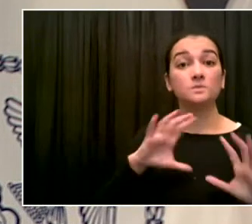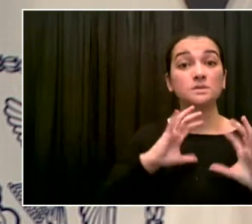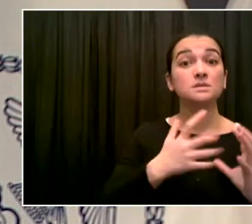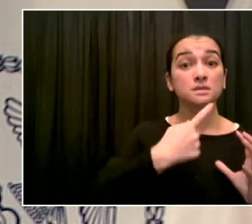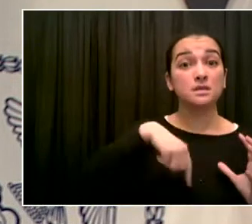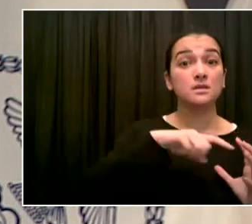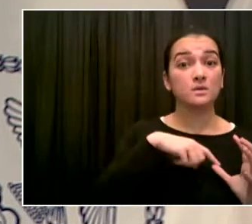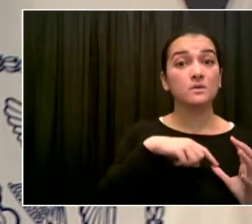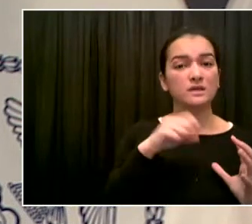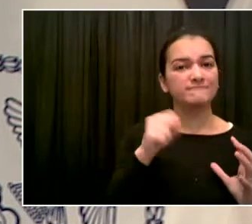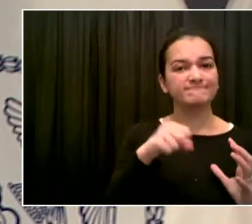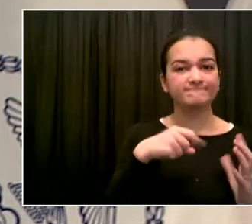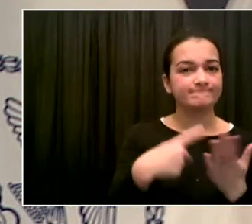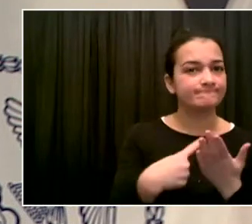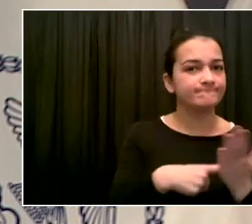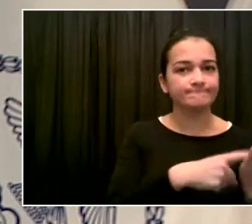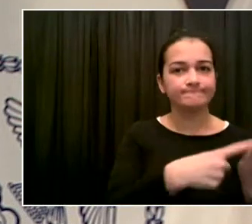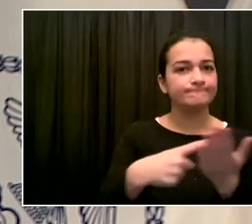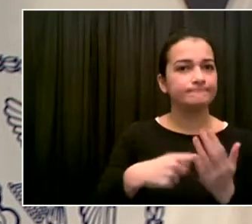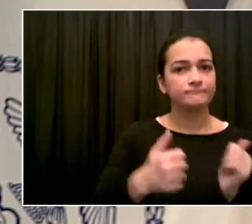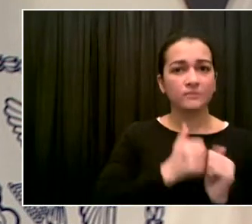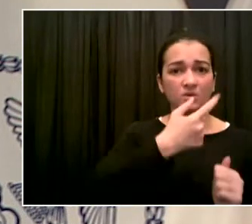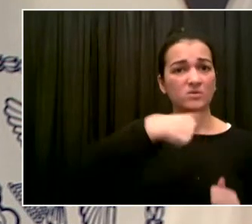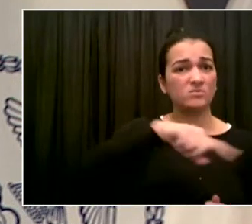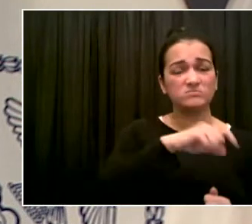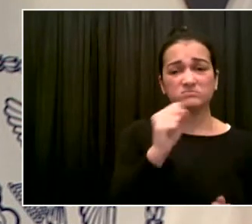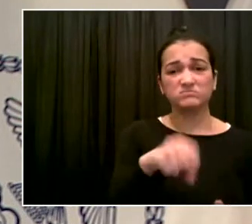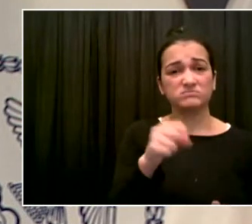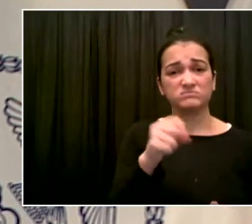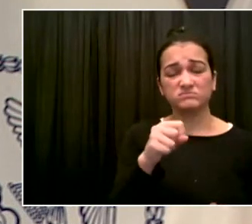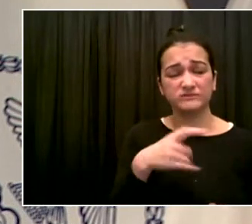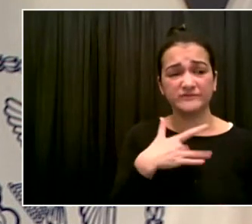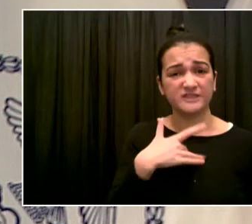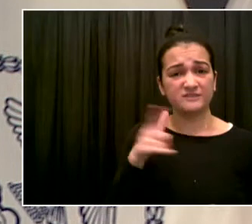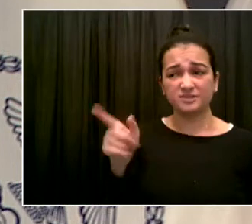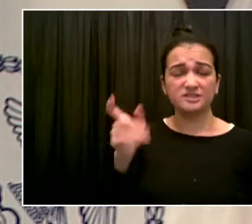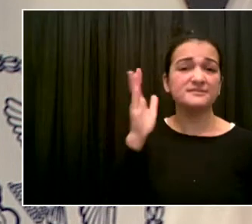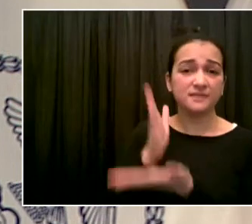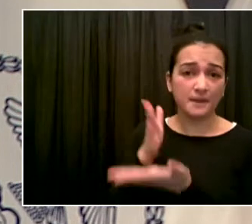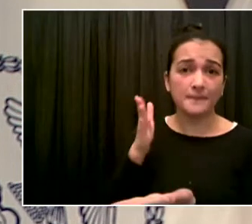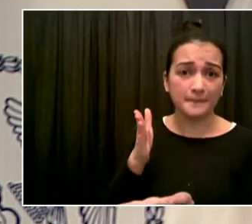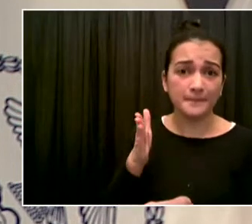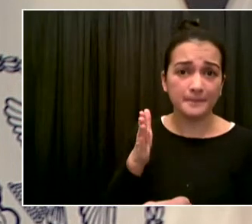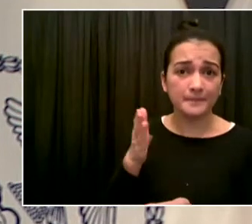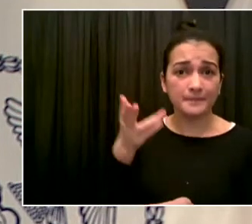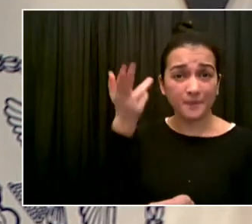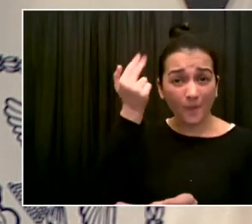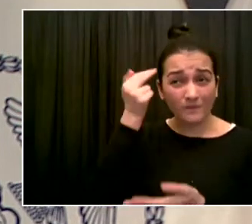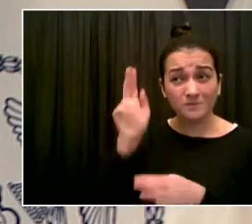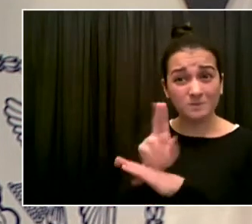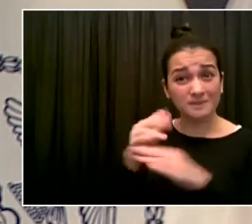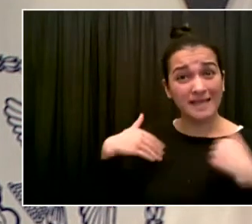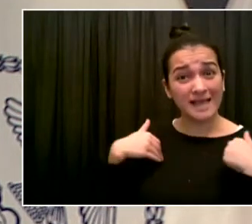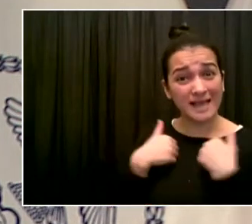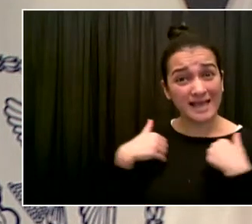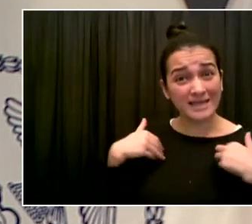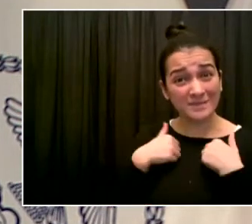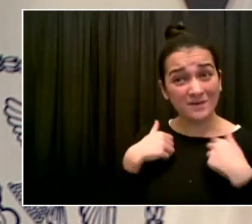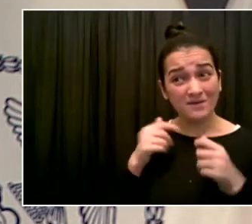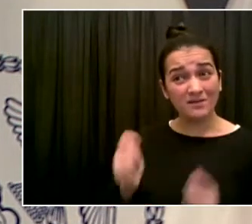THE COUNCIL NOW. I THINK THERE IS A LOT OF PEOPLE WHO SHARE THE VIEW THAT THE HORSE CARRIAGES DON'T MAKE SENSE ANYMORE IN OUR